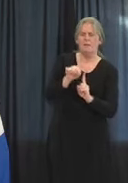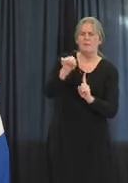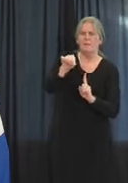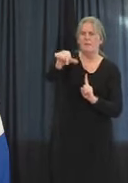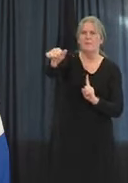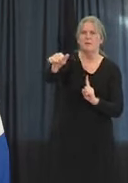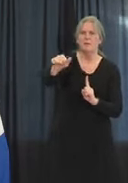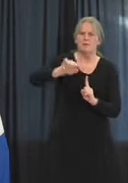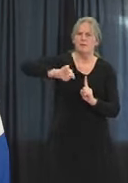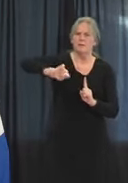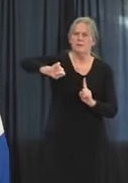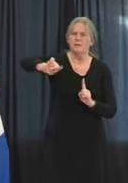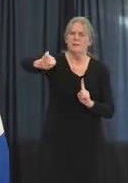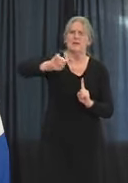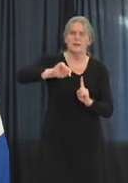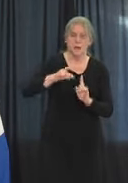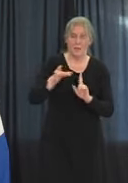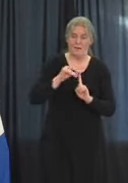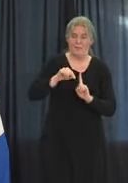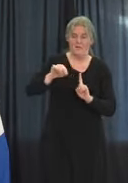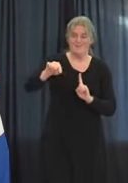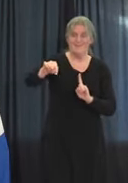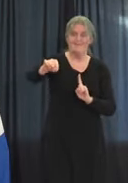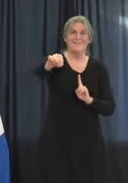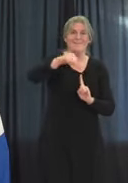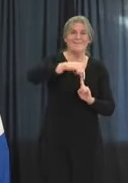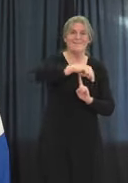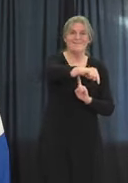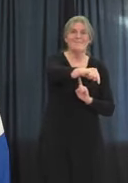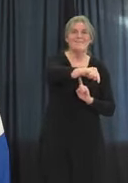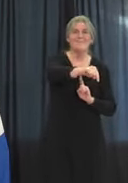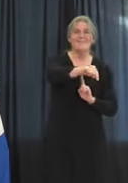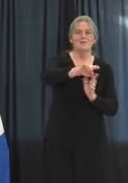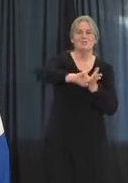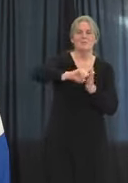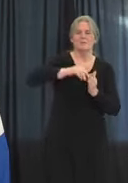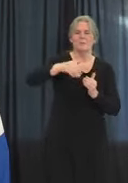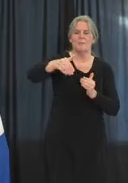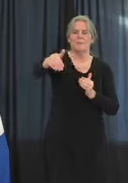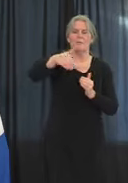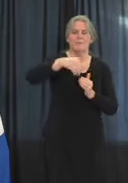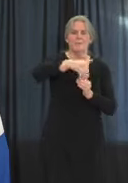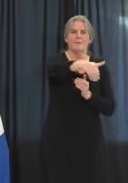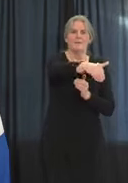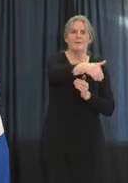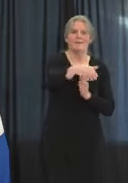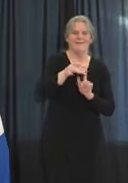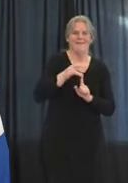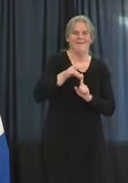And so we keep going until all contacts back or contact the contacts and someone have been identified.